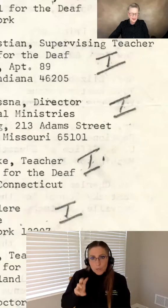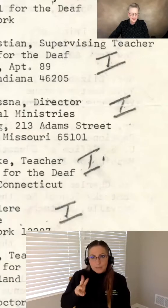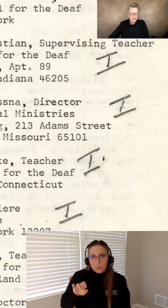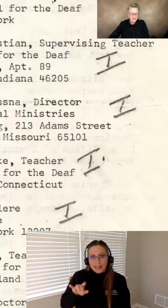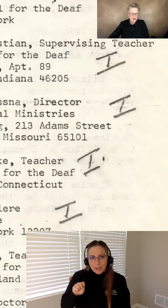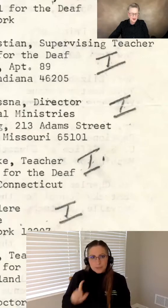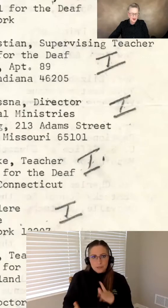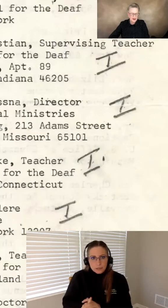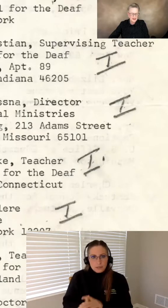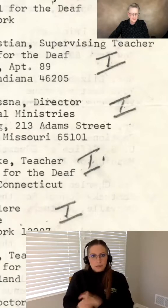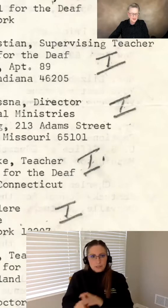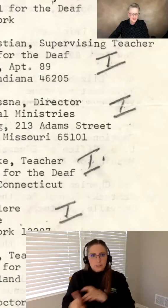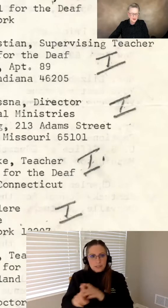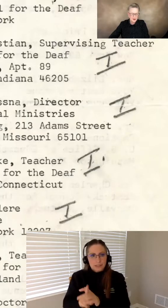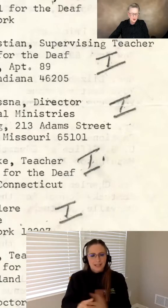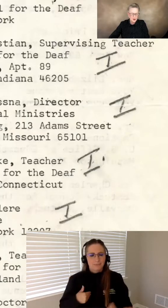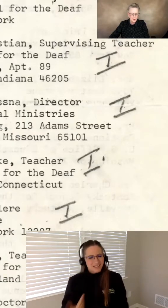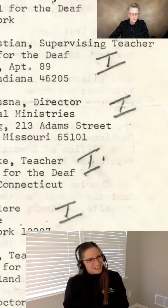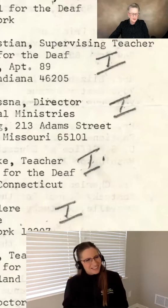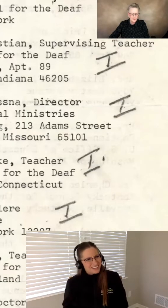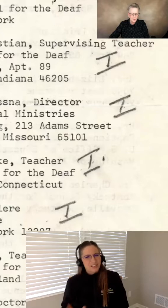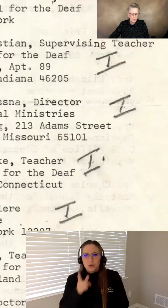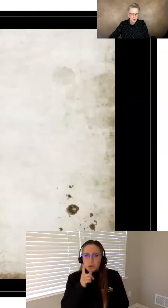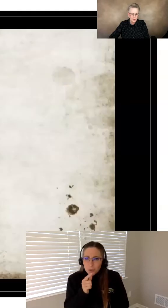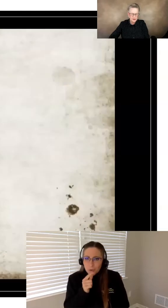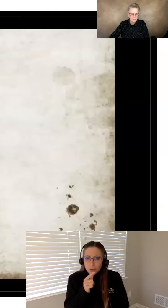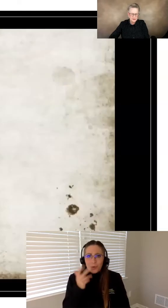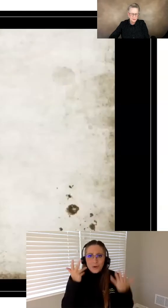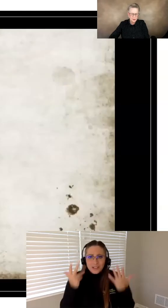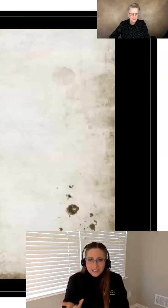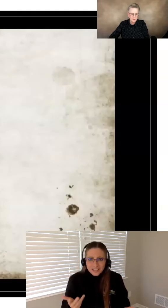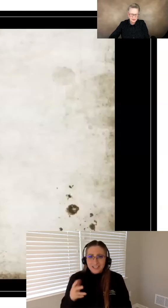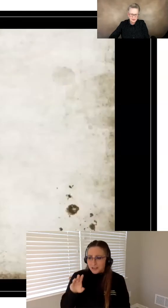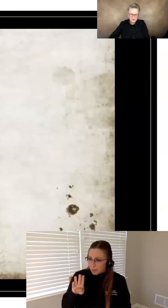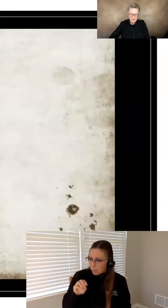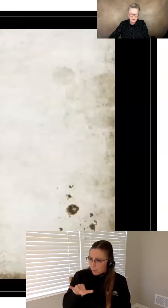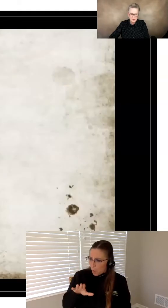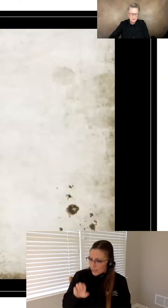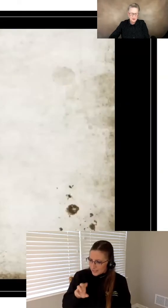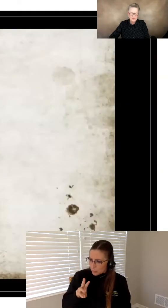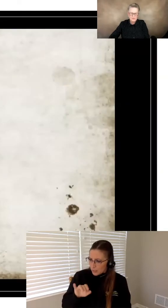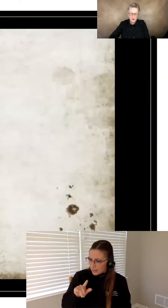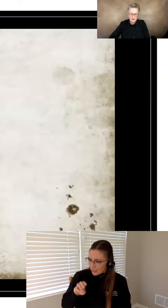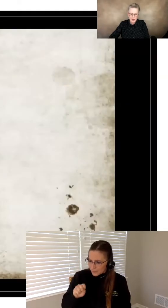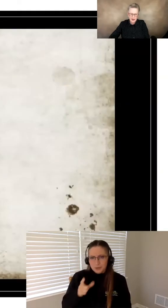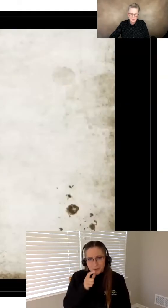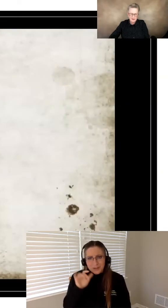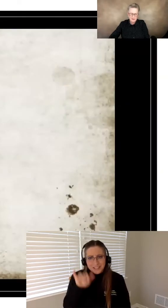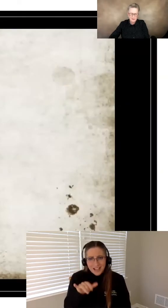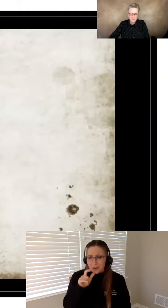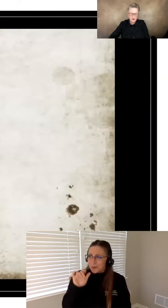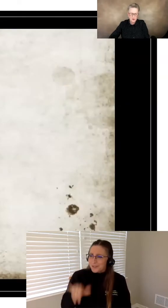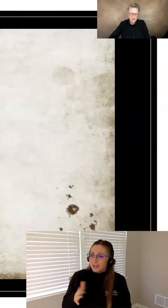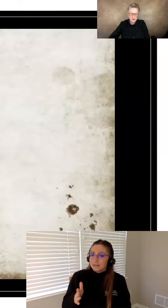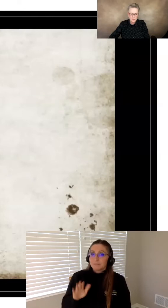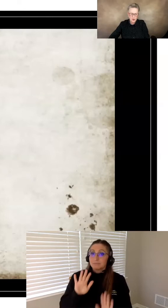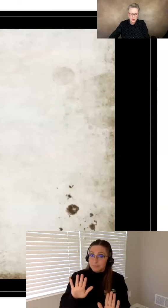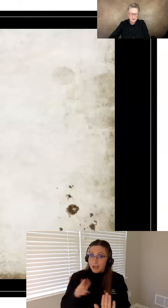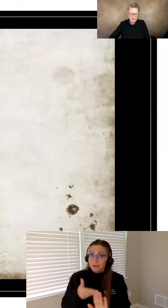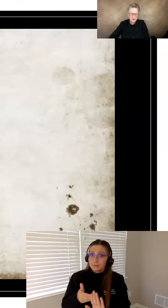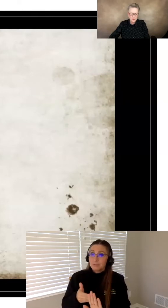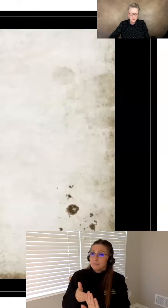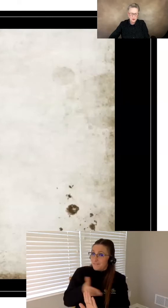and I kept thinking, who in the world is Boyce Williams, but before that, my question was who